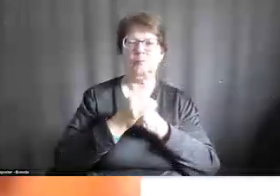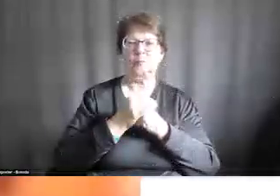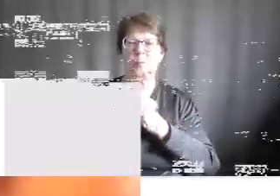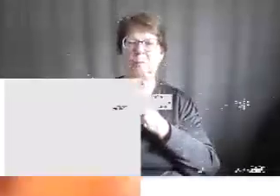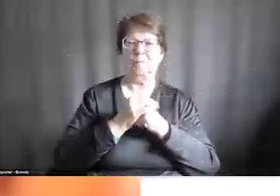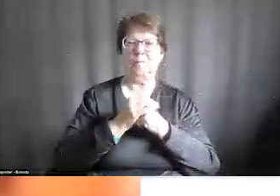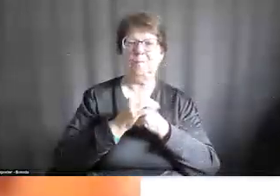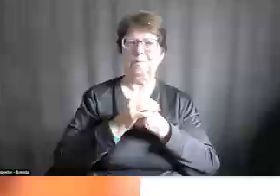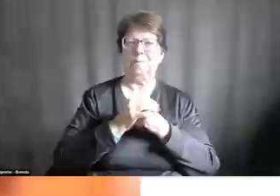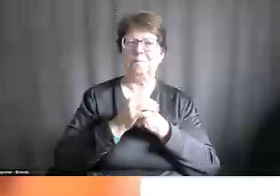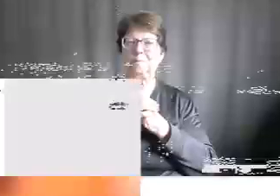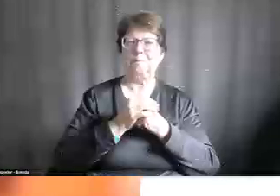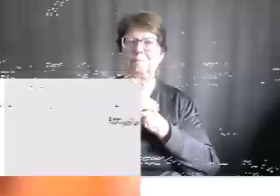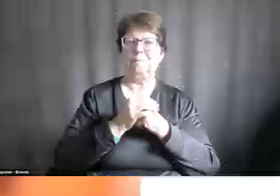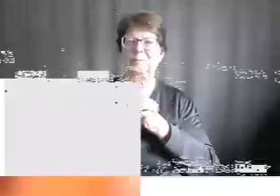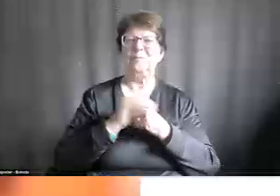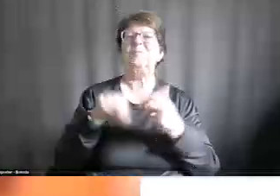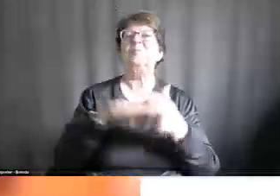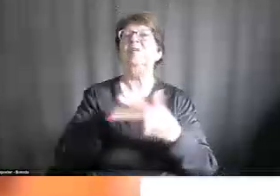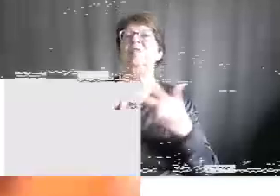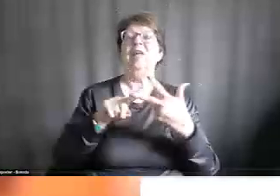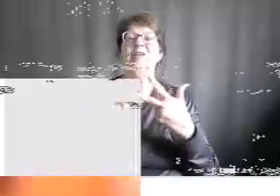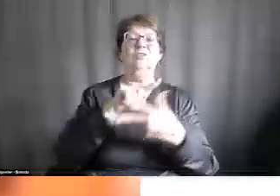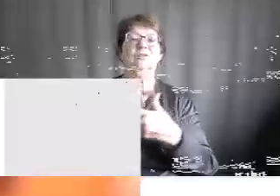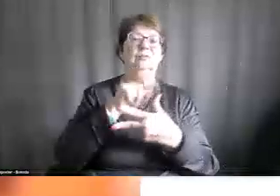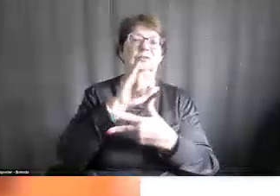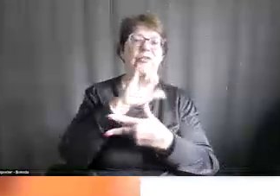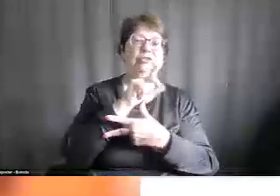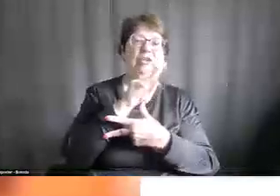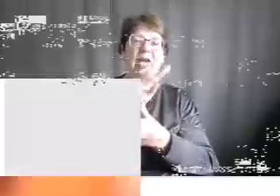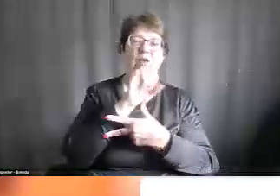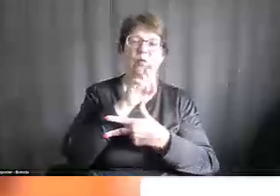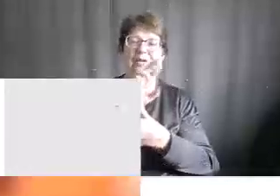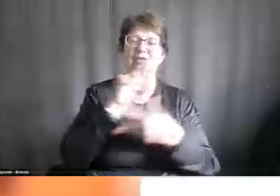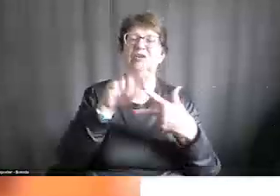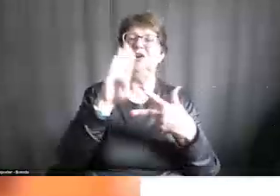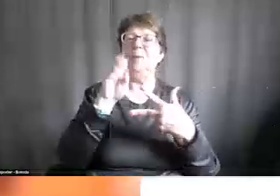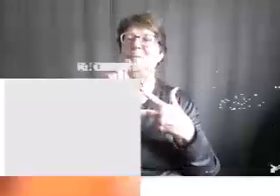Boardroom: The next three speakers are Jack Wisner, followed by Betty Lau and Mary Kate Ryan.